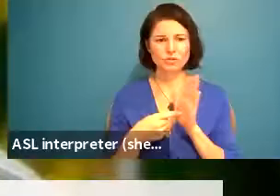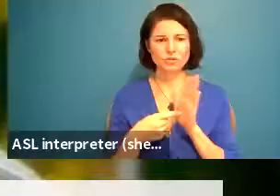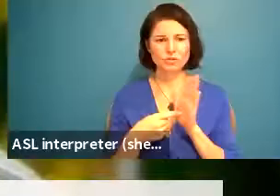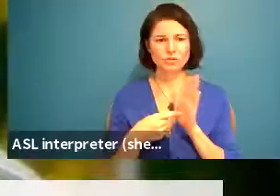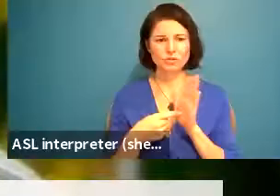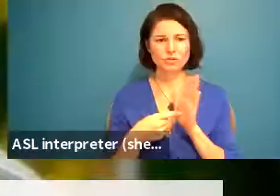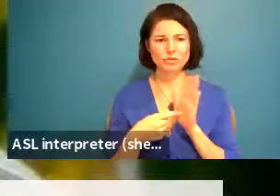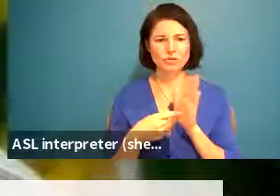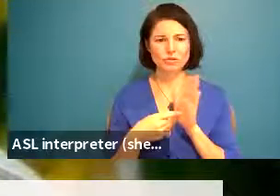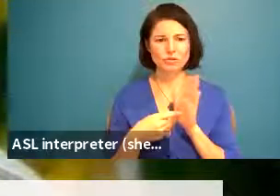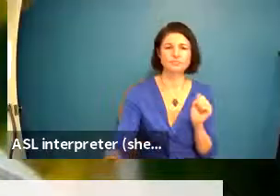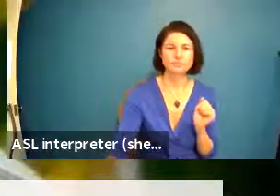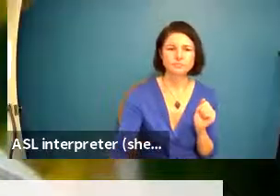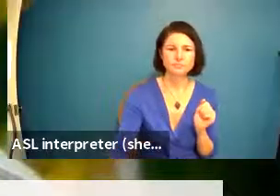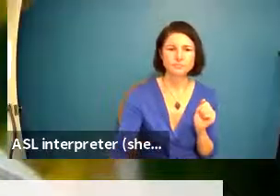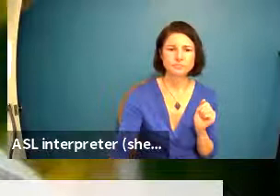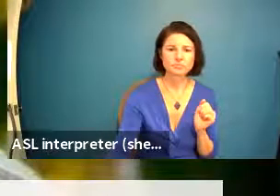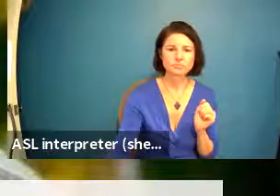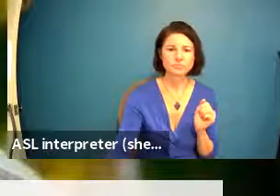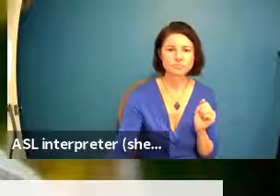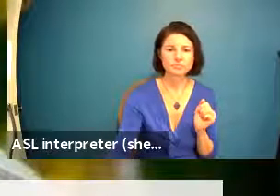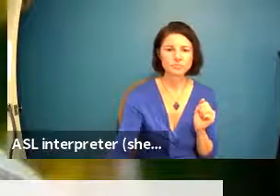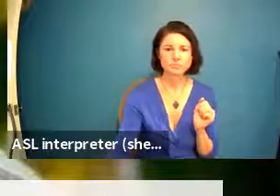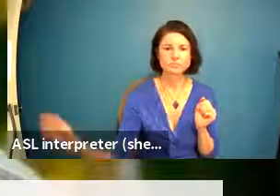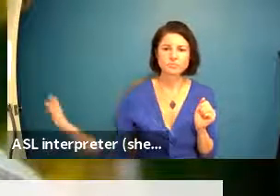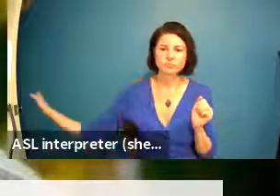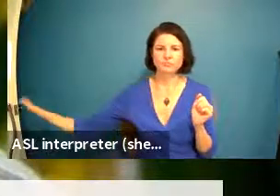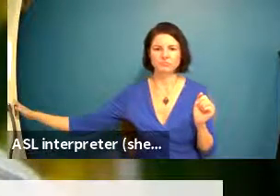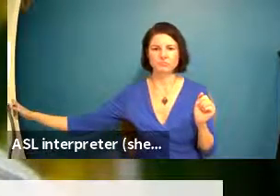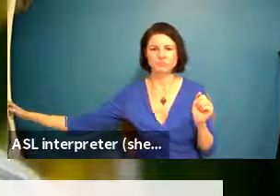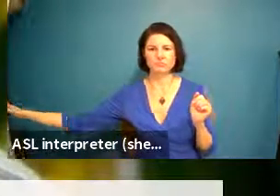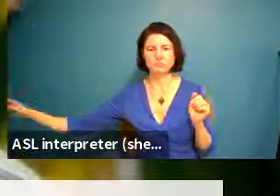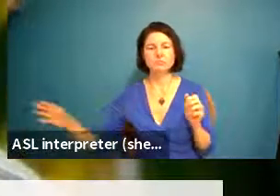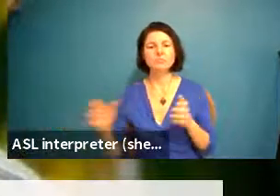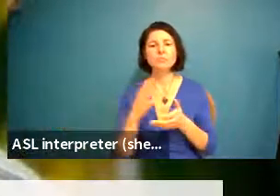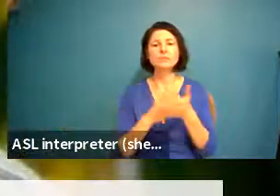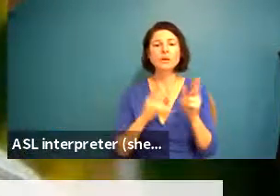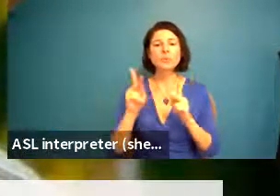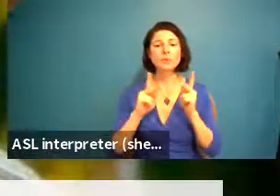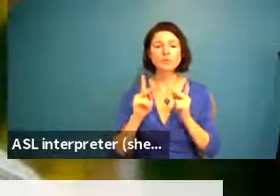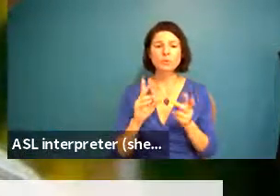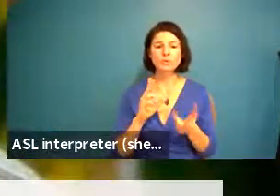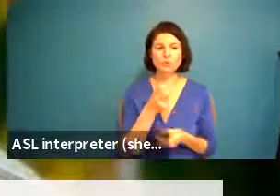de-transition there are, there are some people who do de-transition, but occurs so rarely, and most of the time, they don't